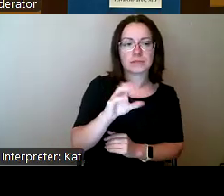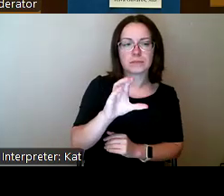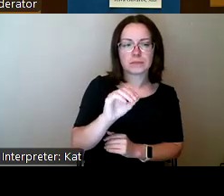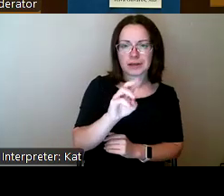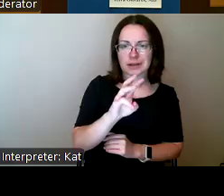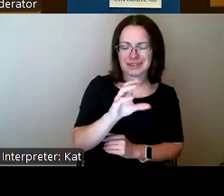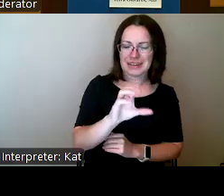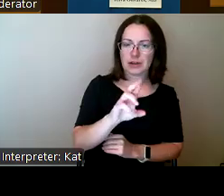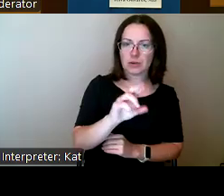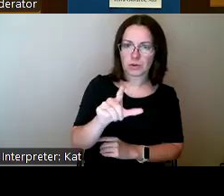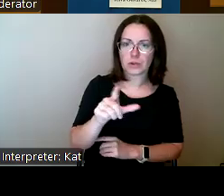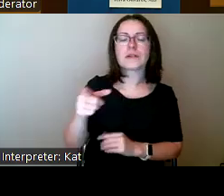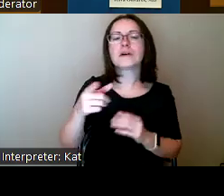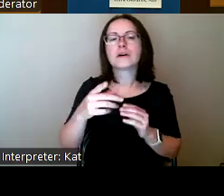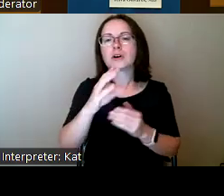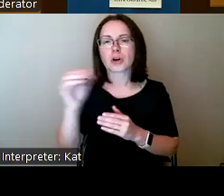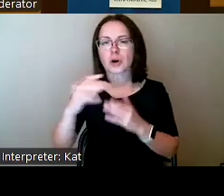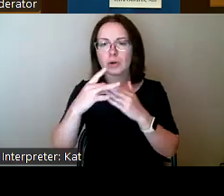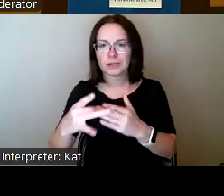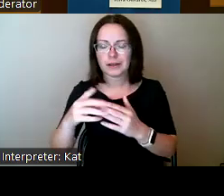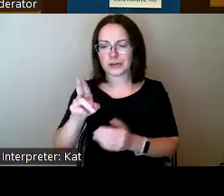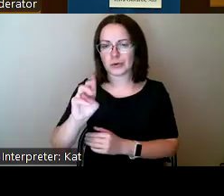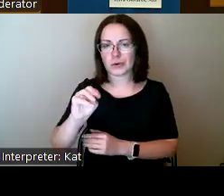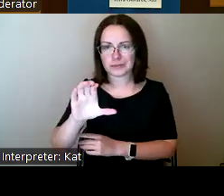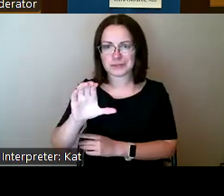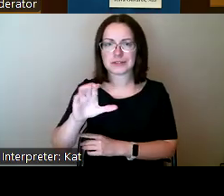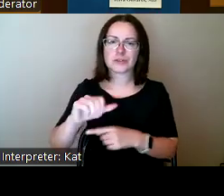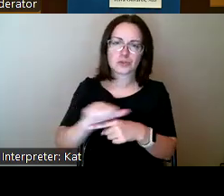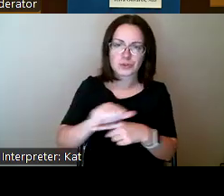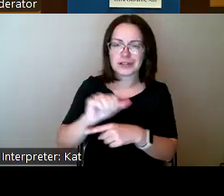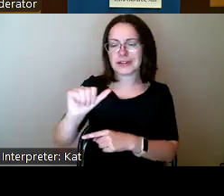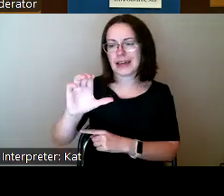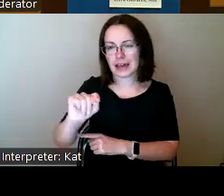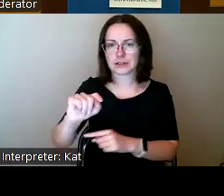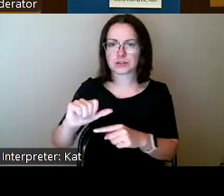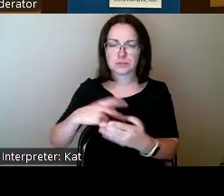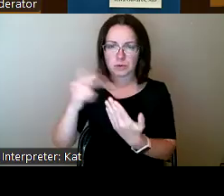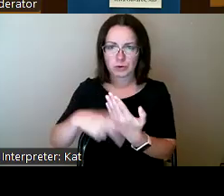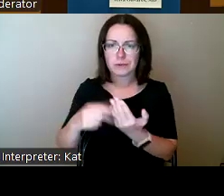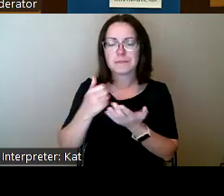advanced communications training or ACT program which helps clinicians deepen their skills in